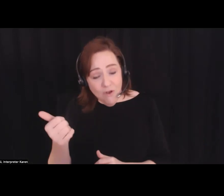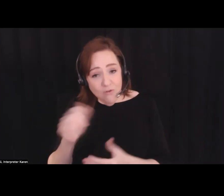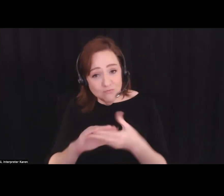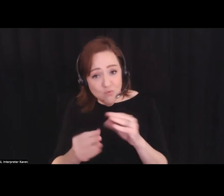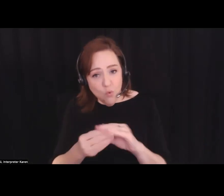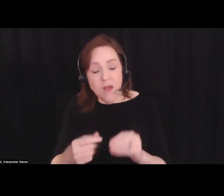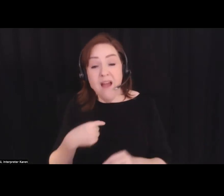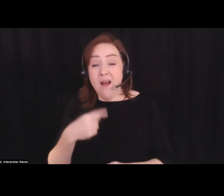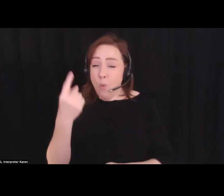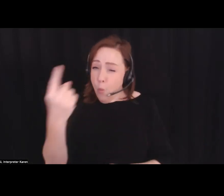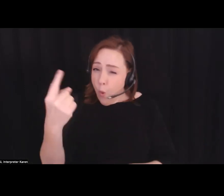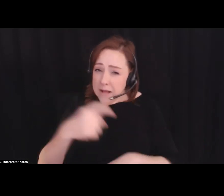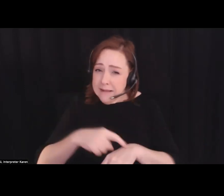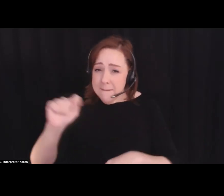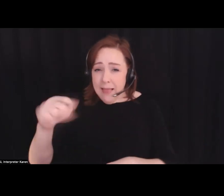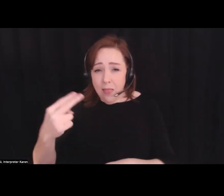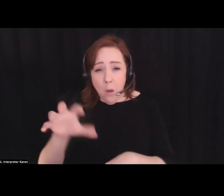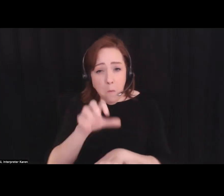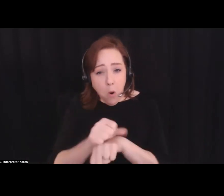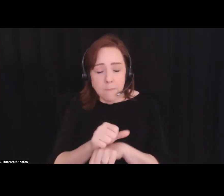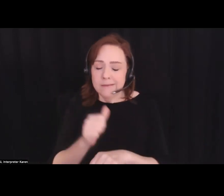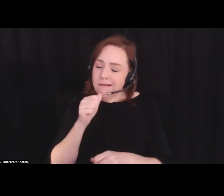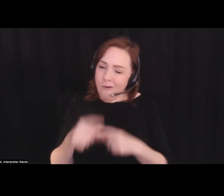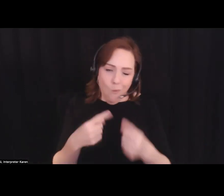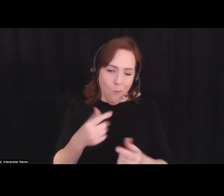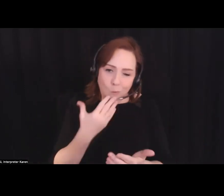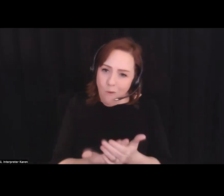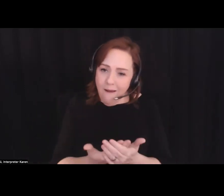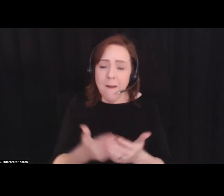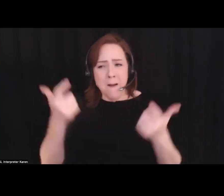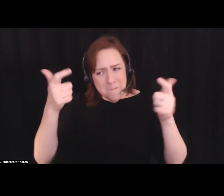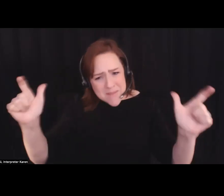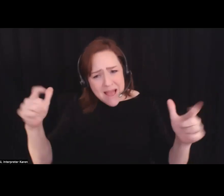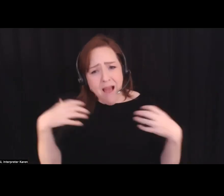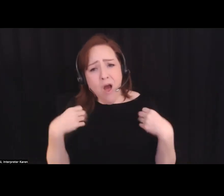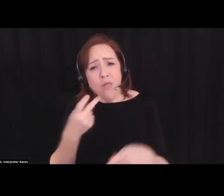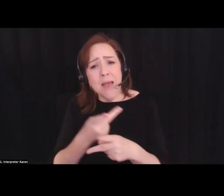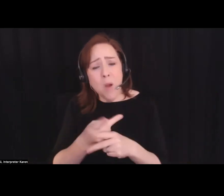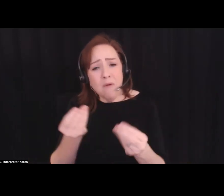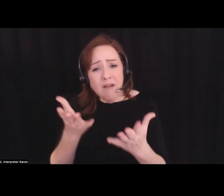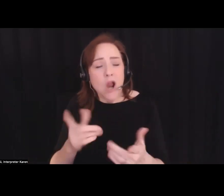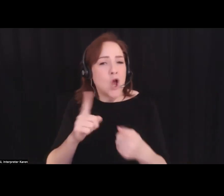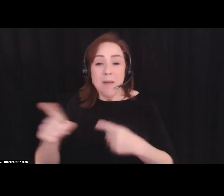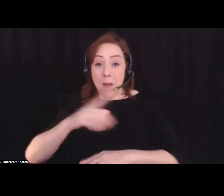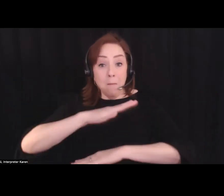well. it was a major healthcare provider but the platform was not stable and the provider's picture